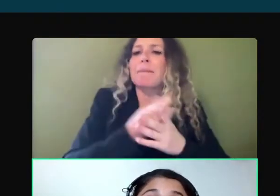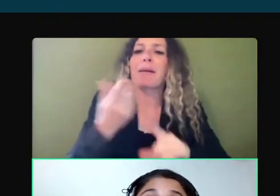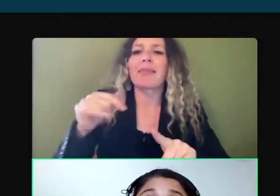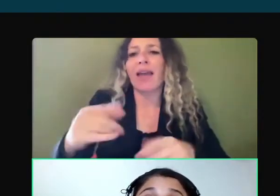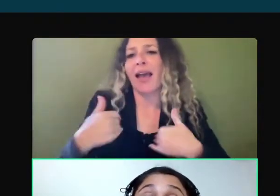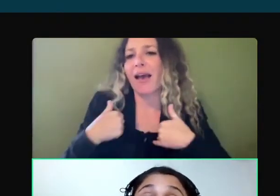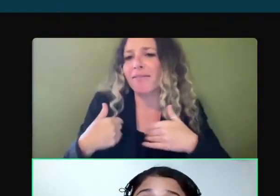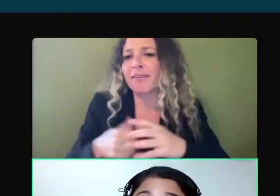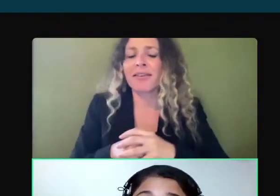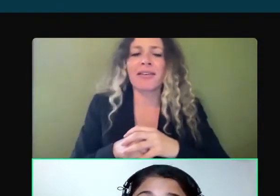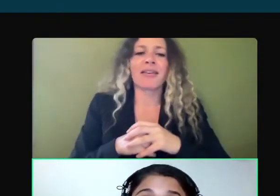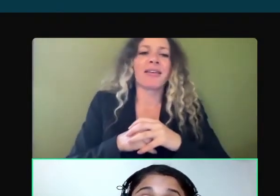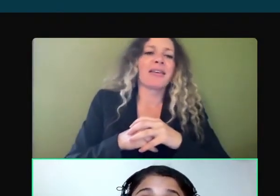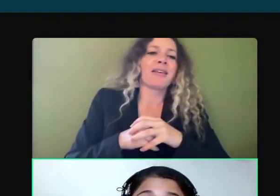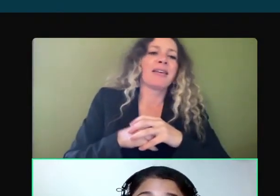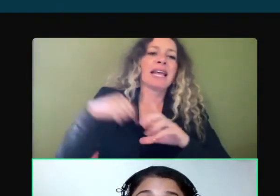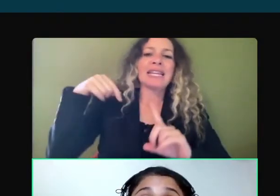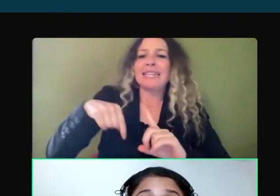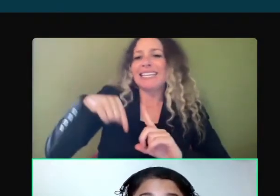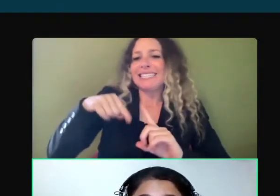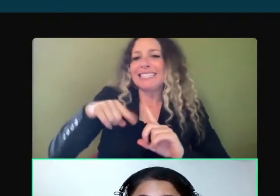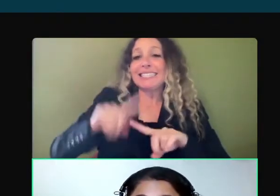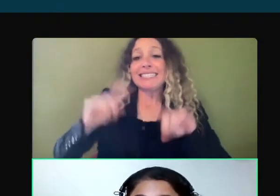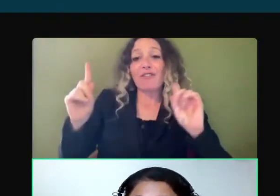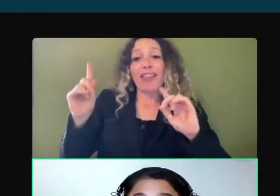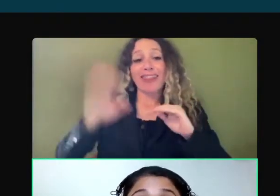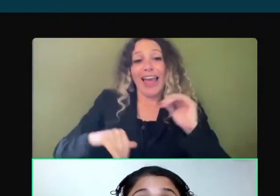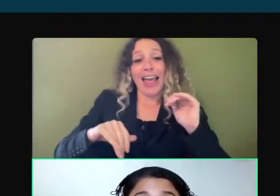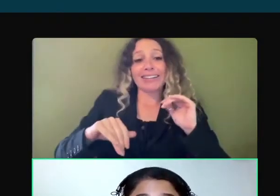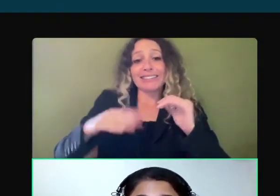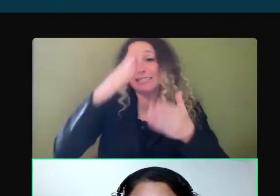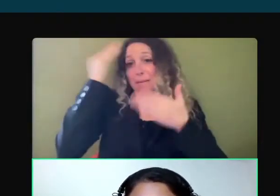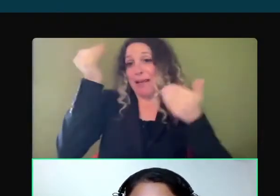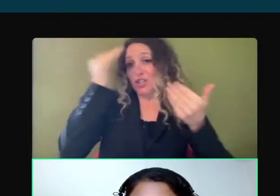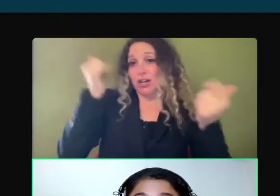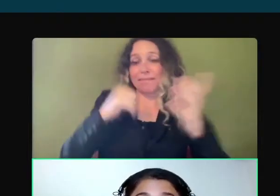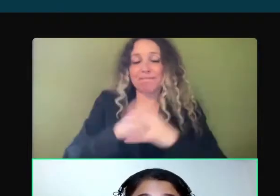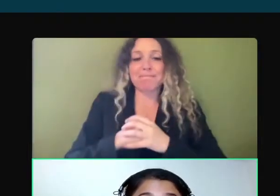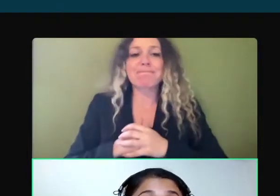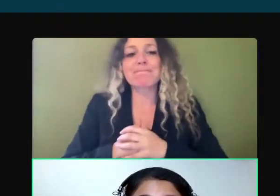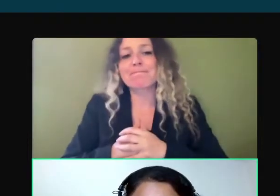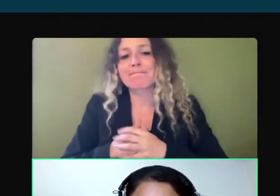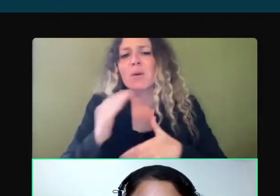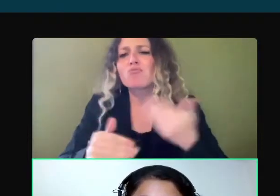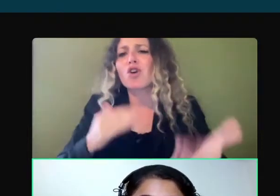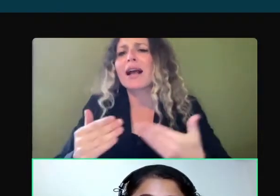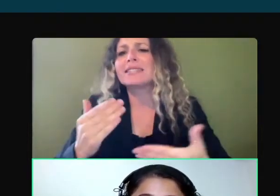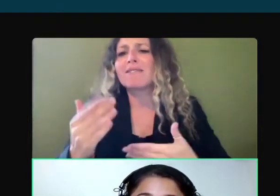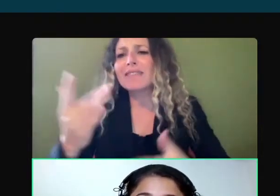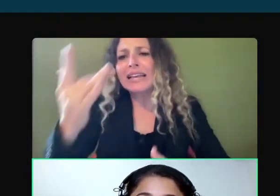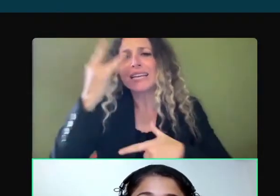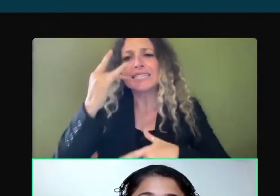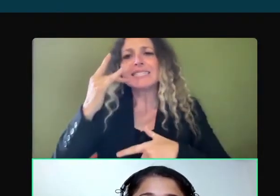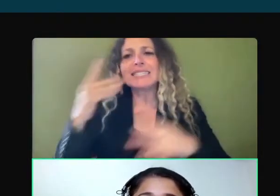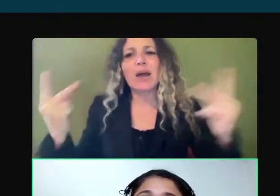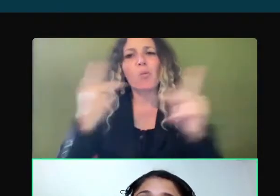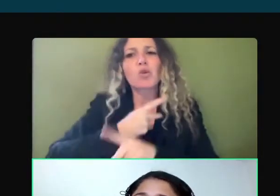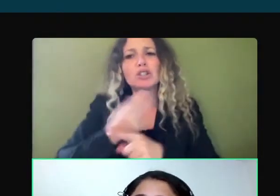This is in contrast to dementia, which is a progressive illness and worsens over time. Let's